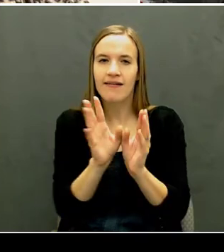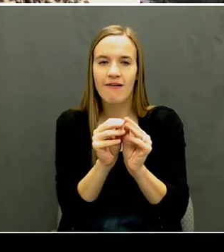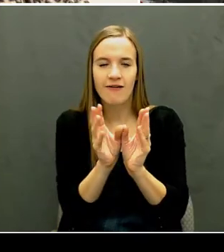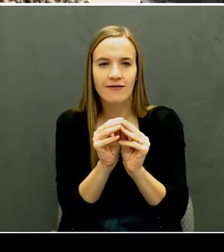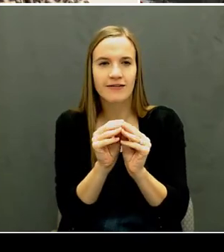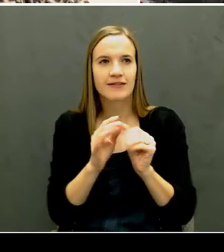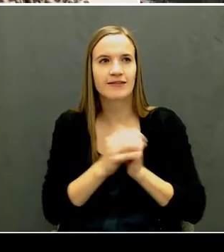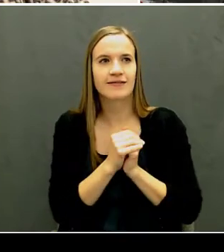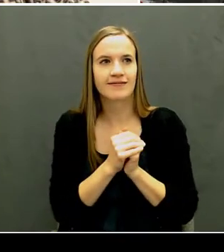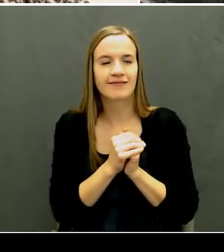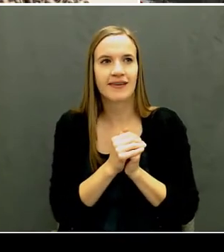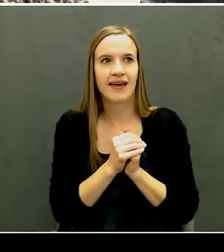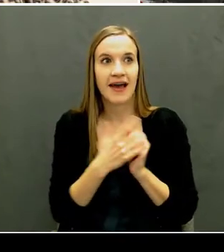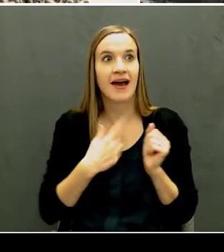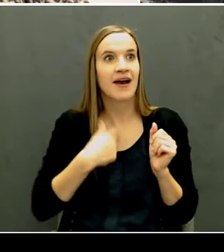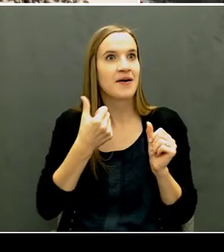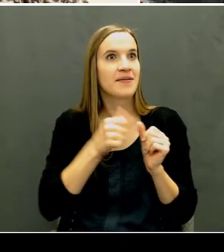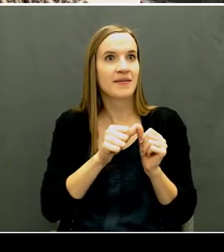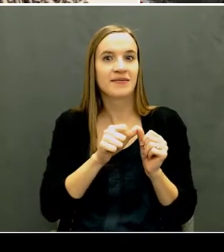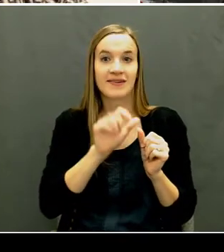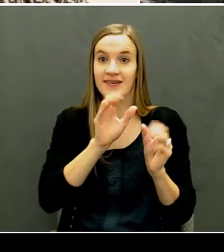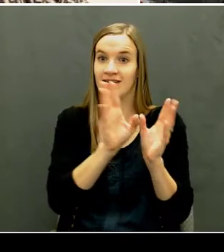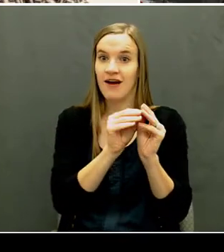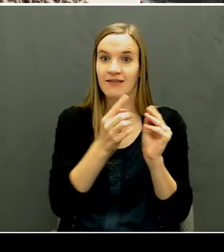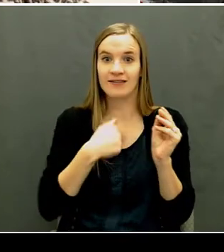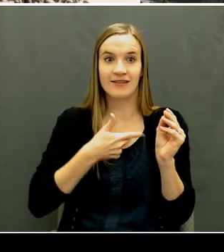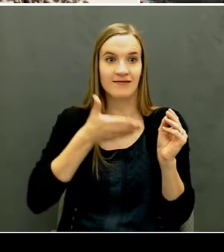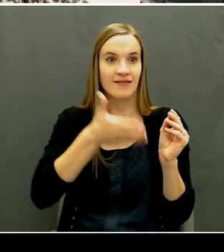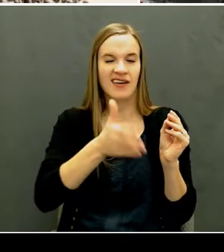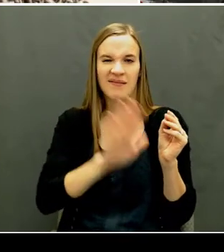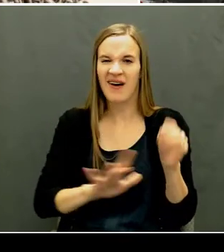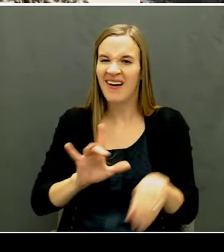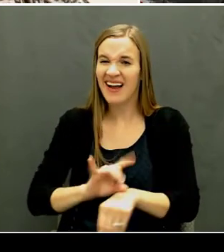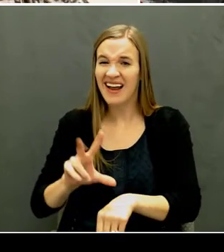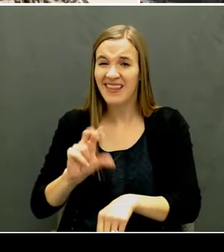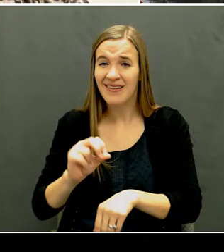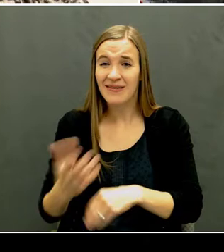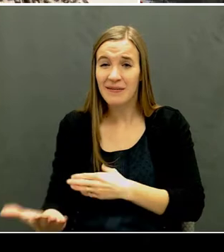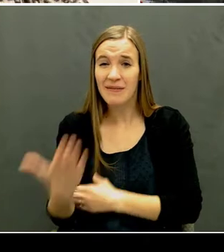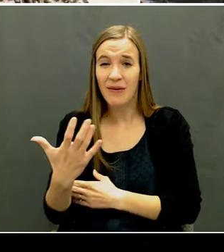the morning, I heard this cheering and screaming coming from a workshop. And I thought my God, who